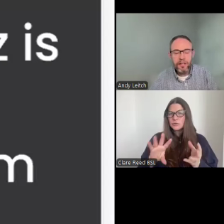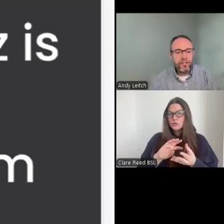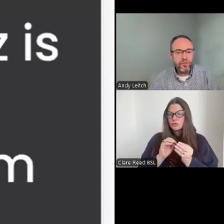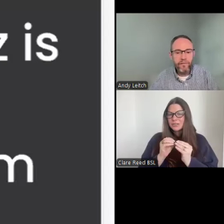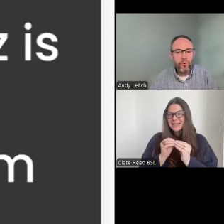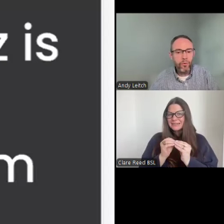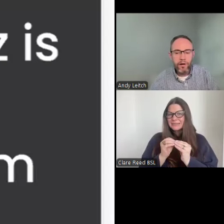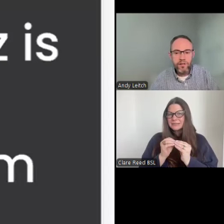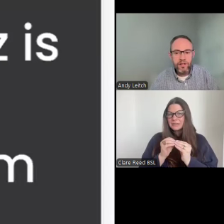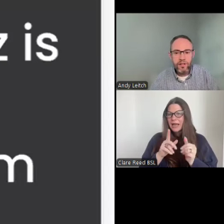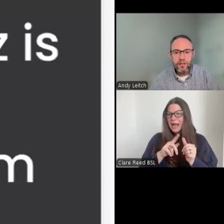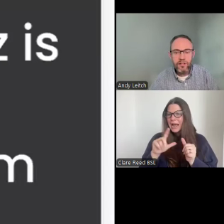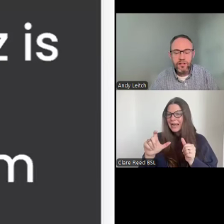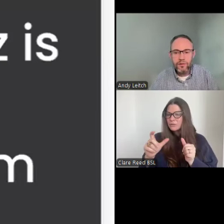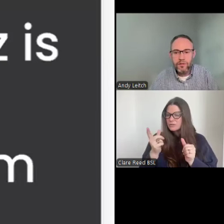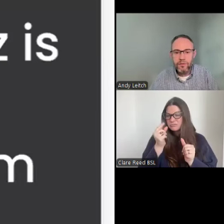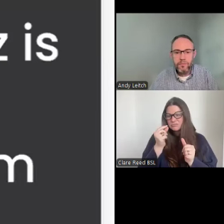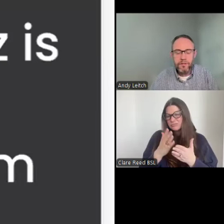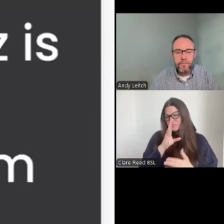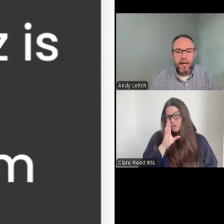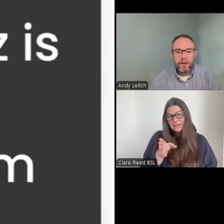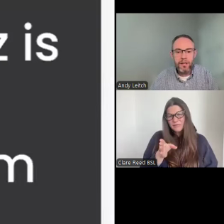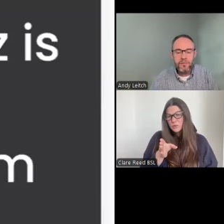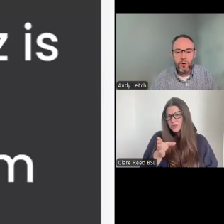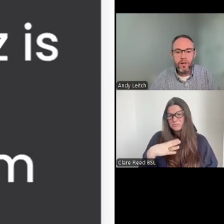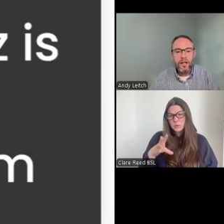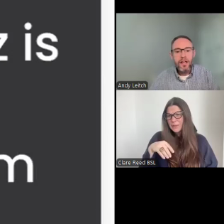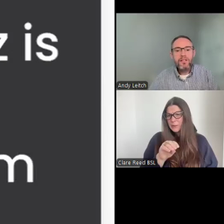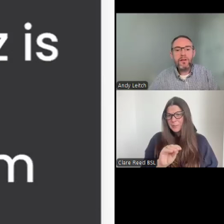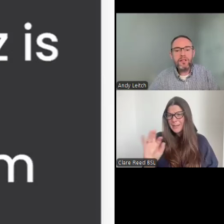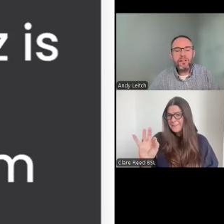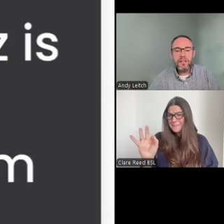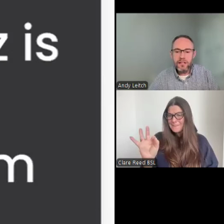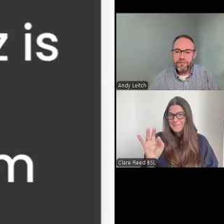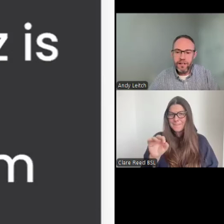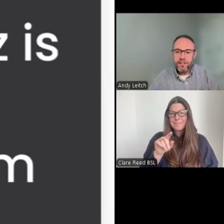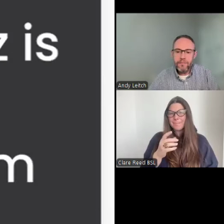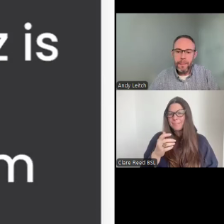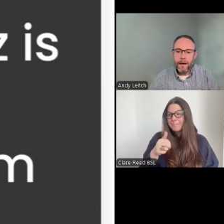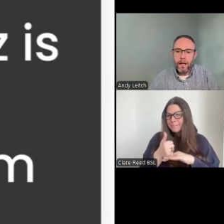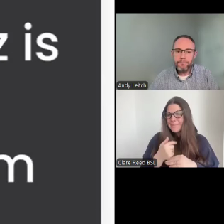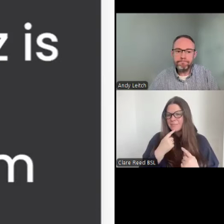but that's a straightforward process, you don't need to pay any money at this point. This is the interface.